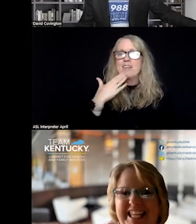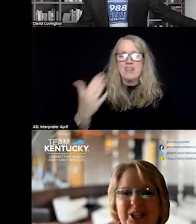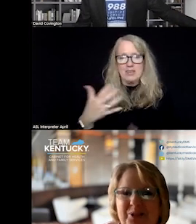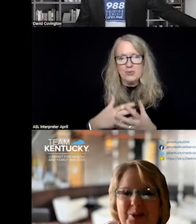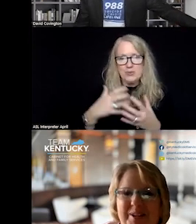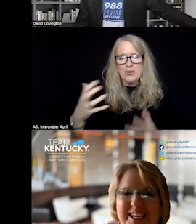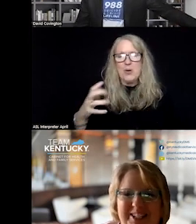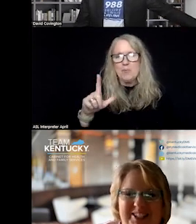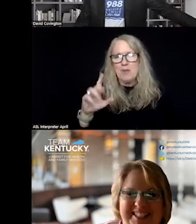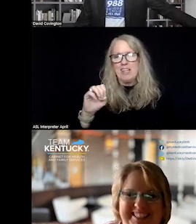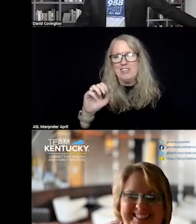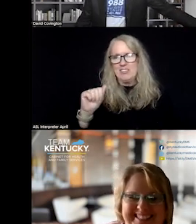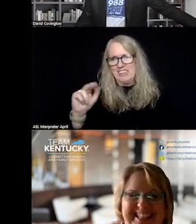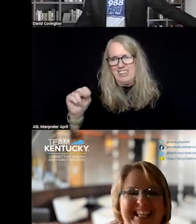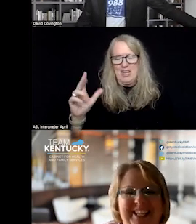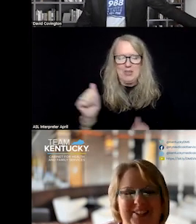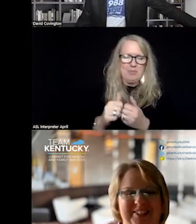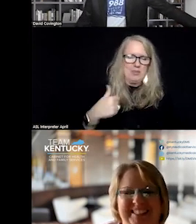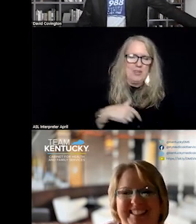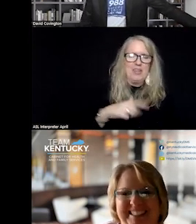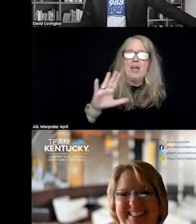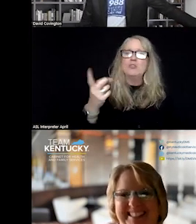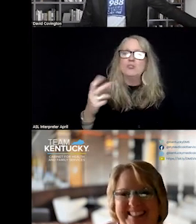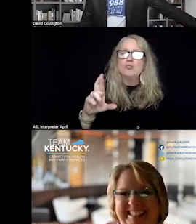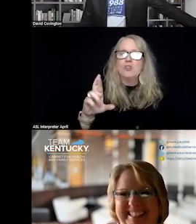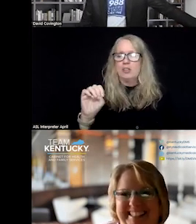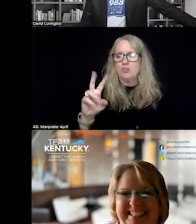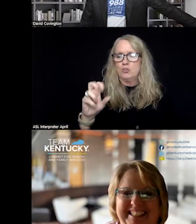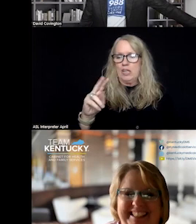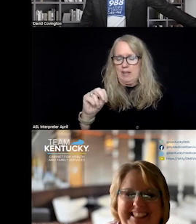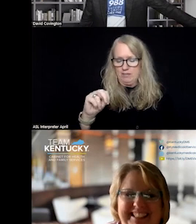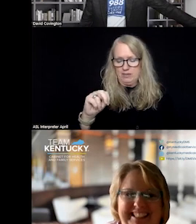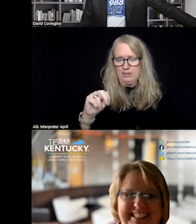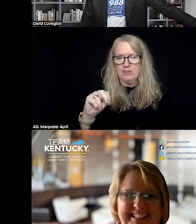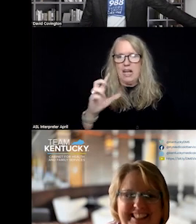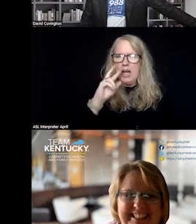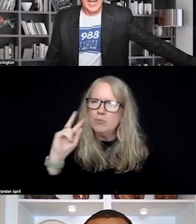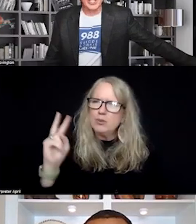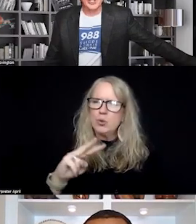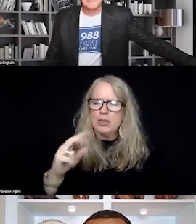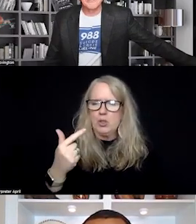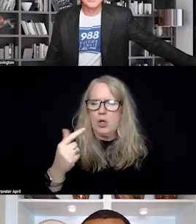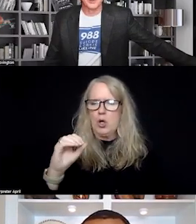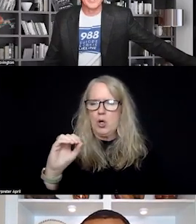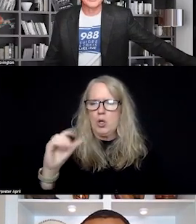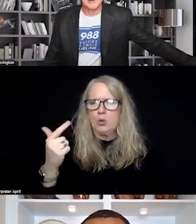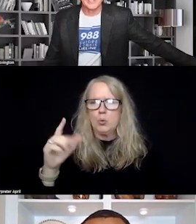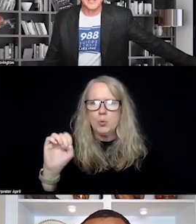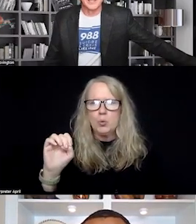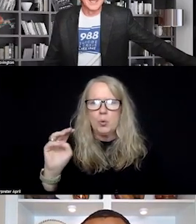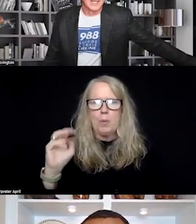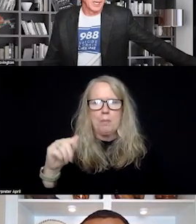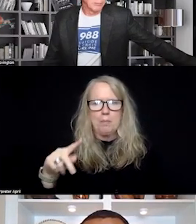THANK YOU. >> DOCTOR EVANS, I WAS LOOKING TO GOOGLE MAPs.